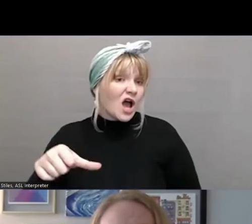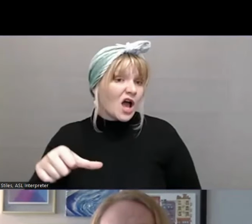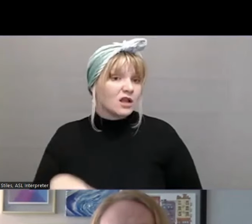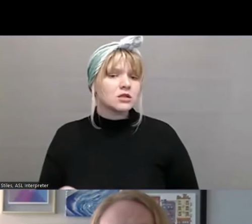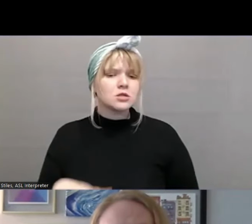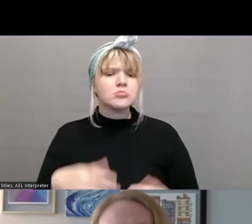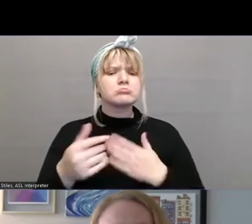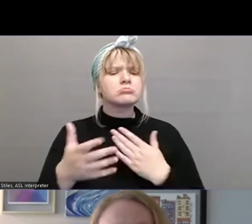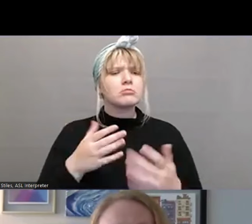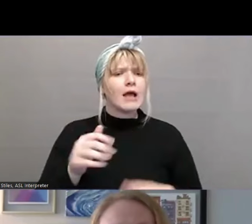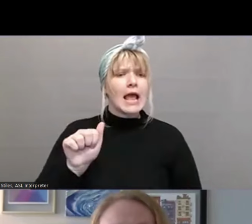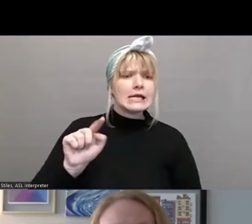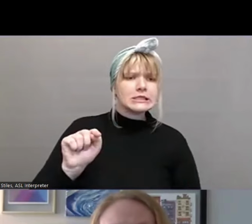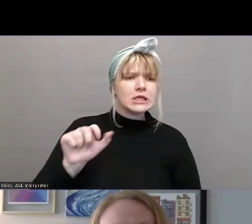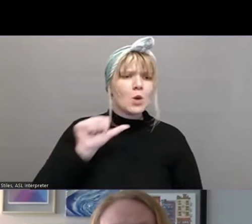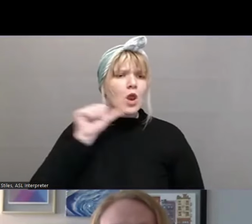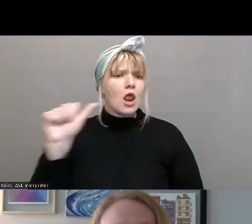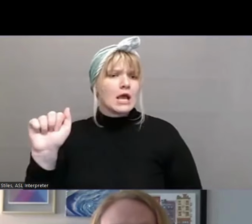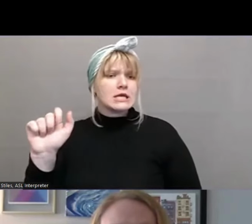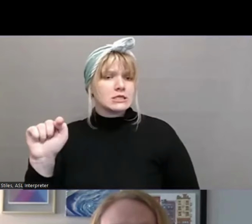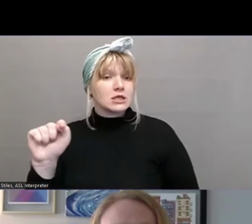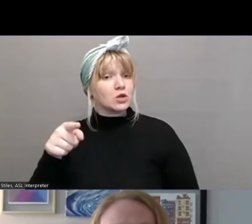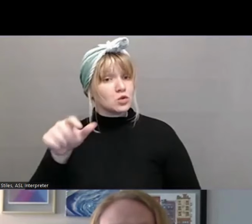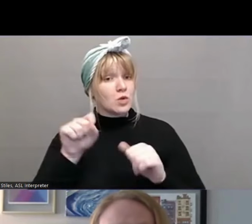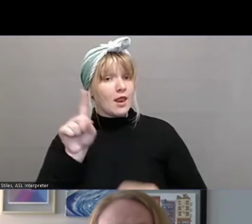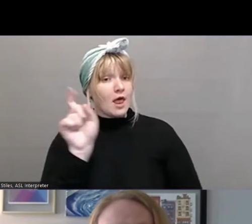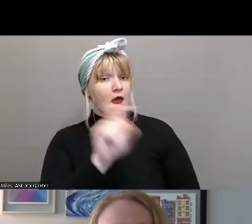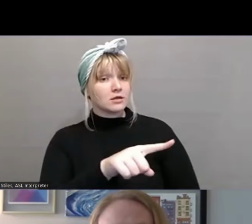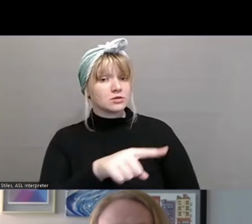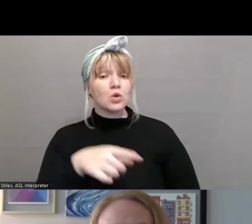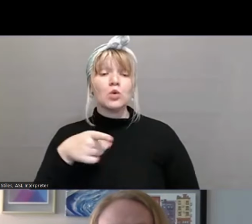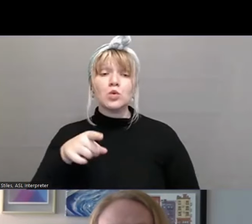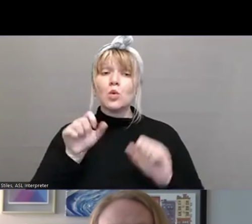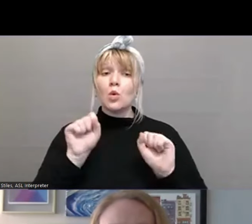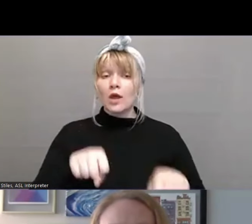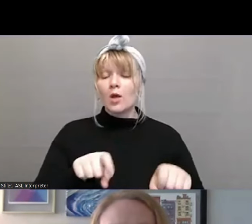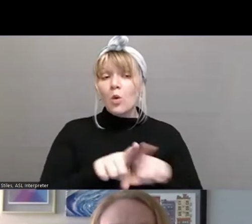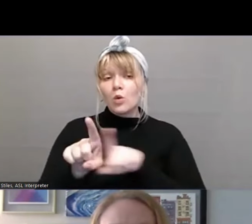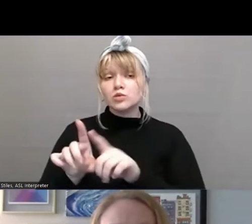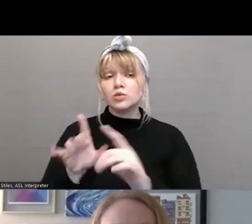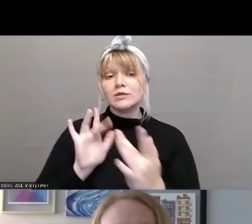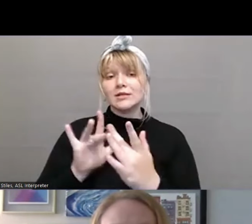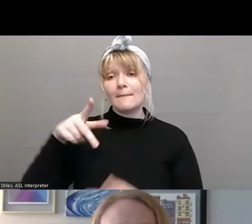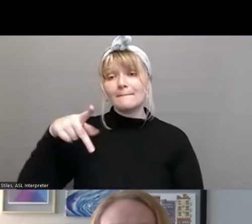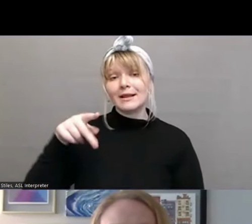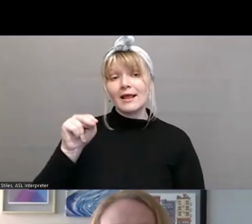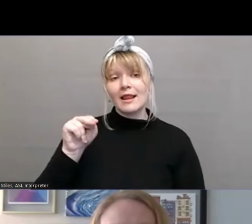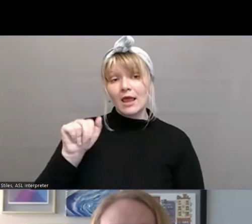You can also check your state P&A, protection and advocacy agency, for us it is DRNY; they